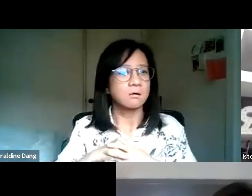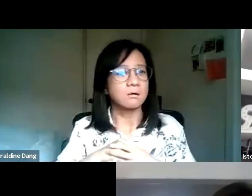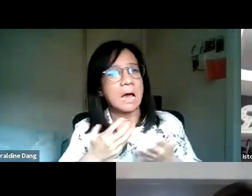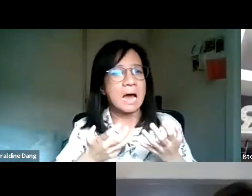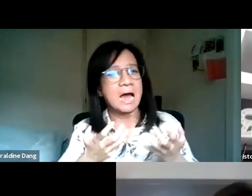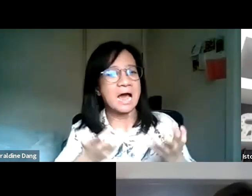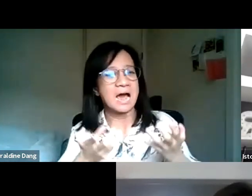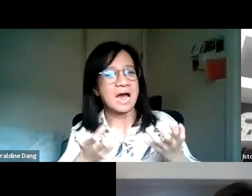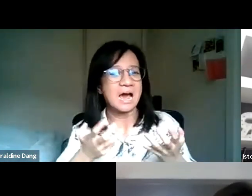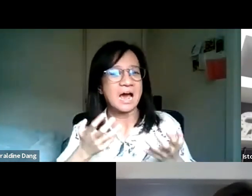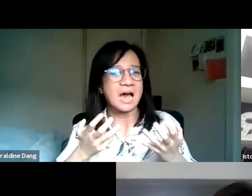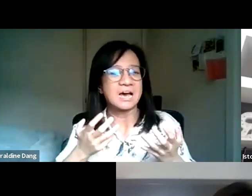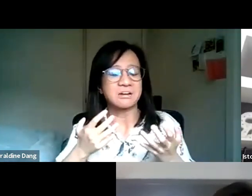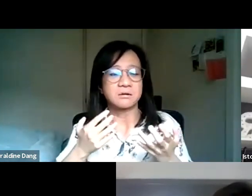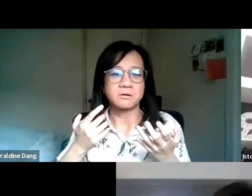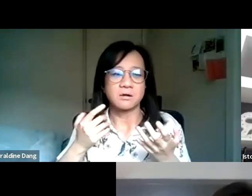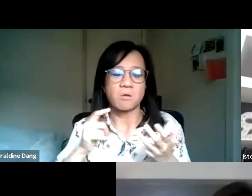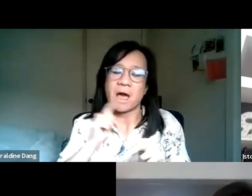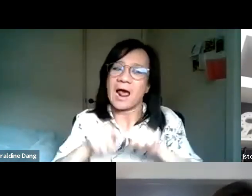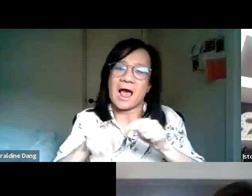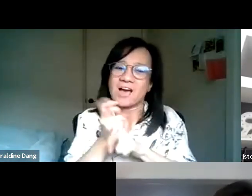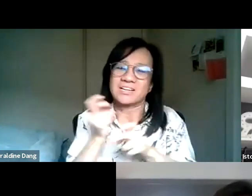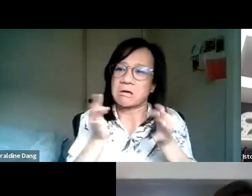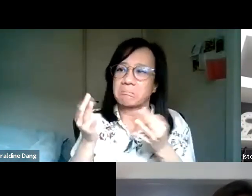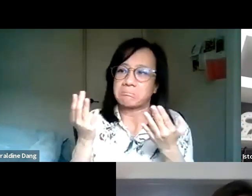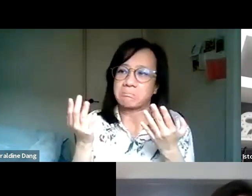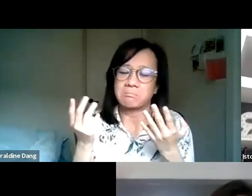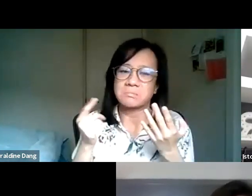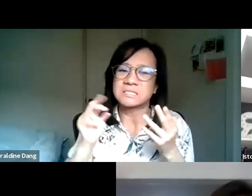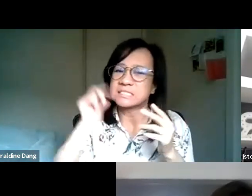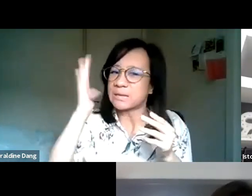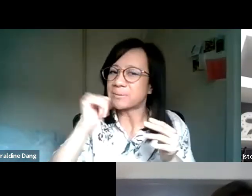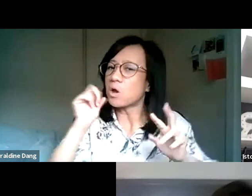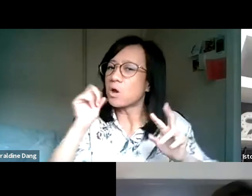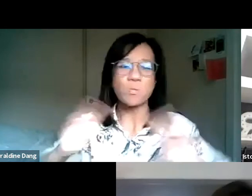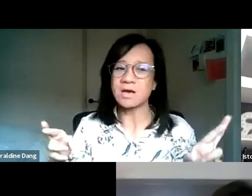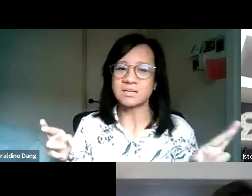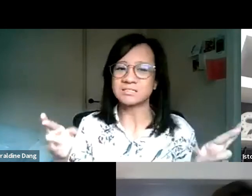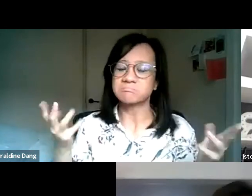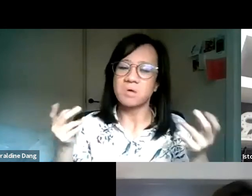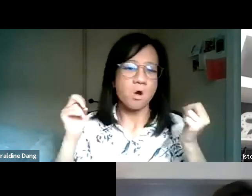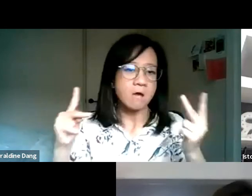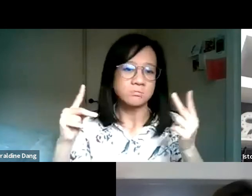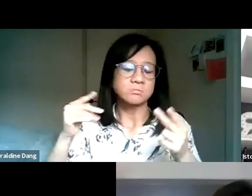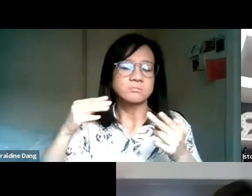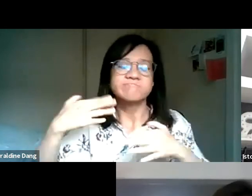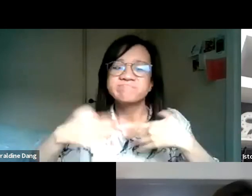place? And what does it mean in Asia?